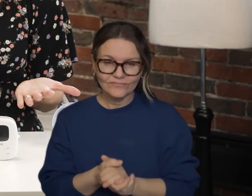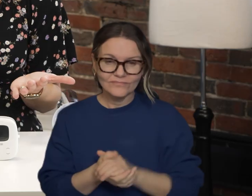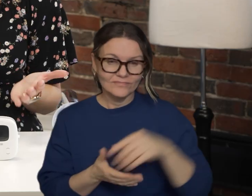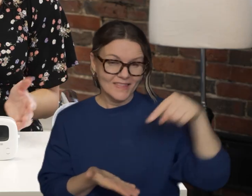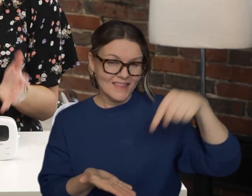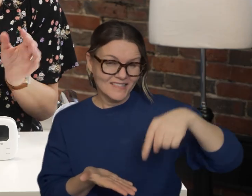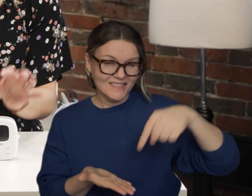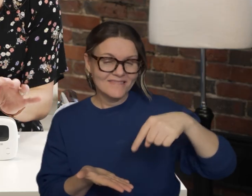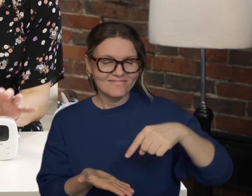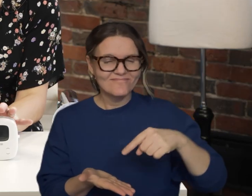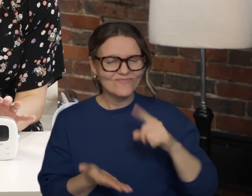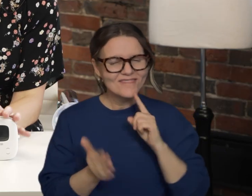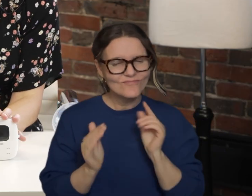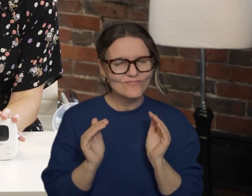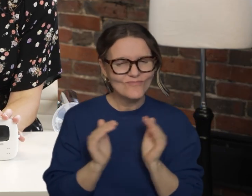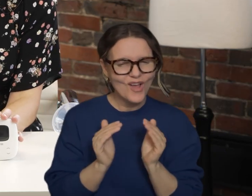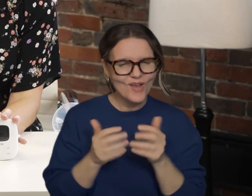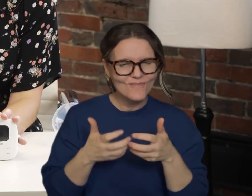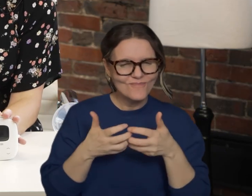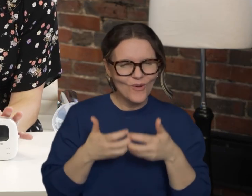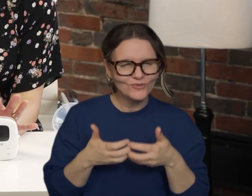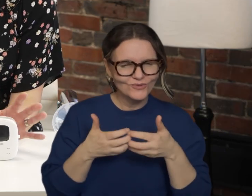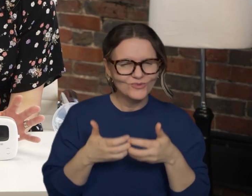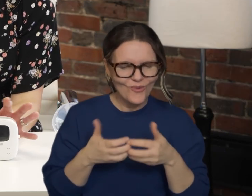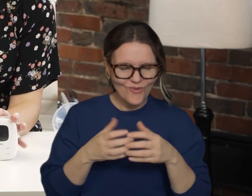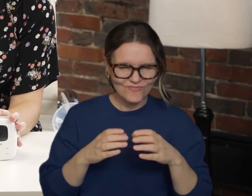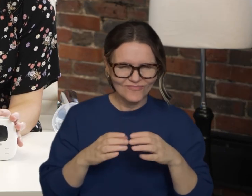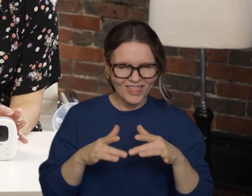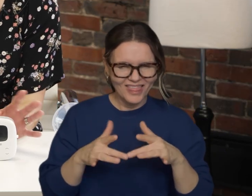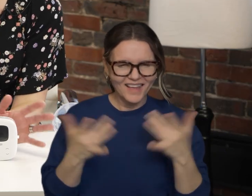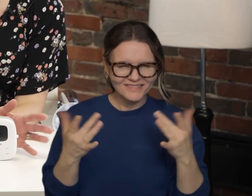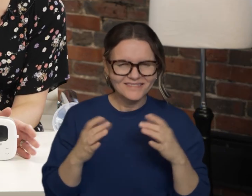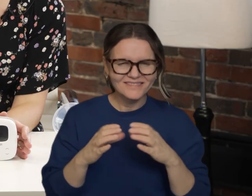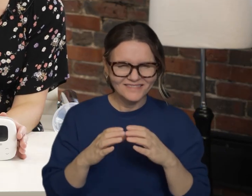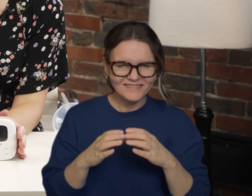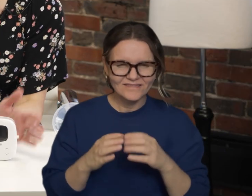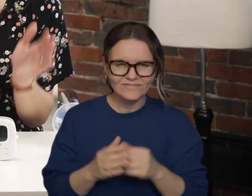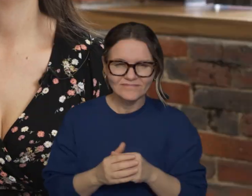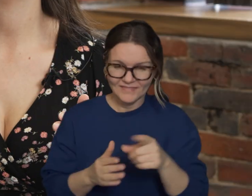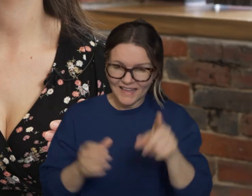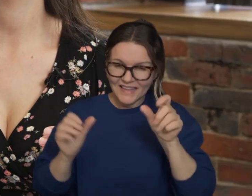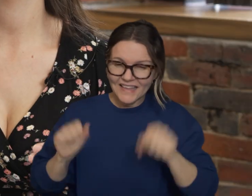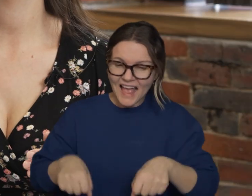portable so it is a really small motor so it's really lightweight and very portable you can even